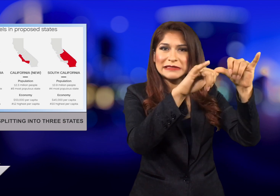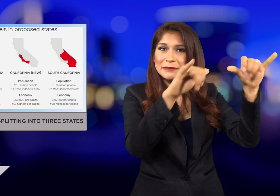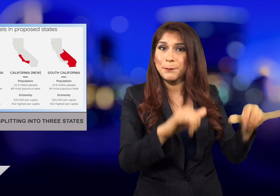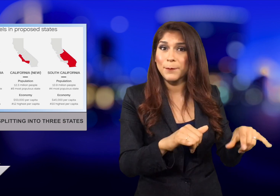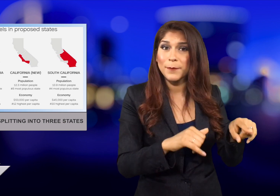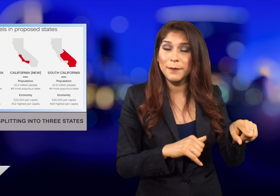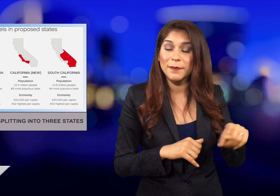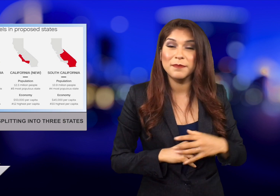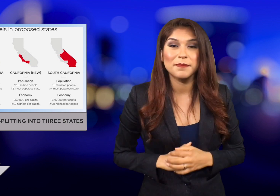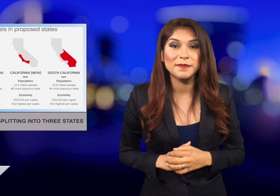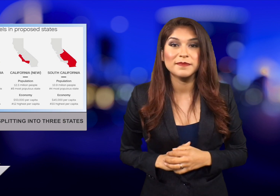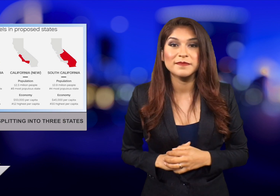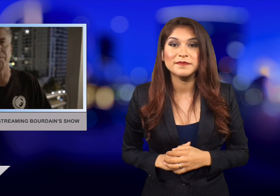structure.